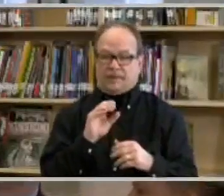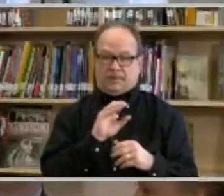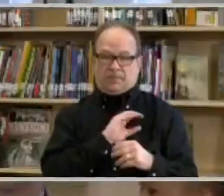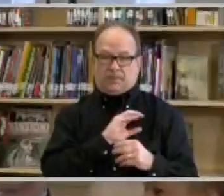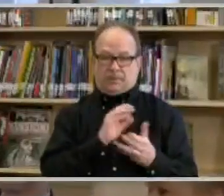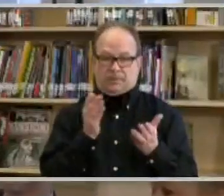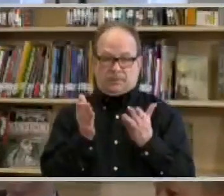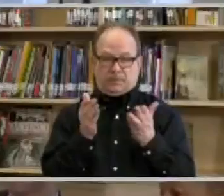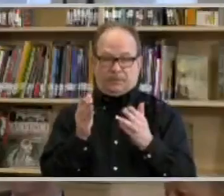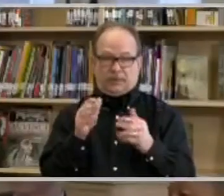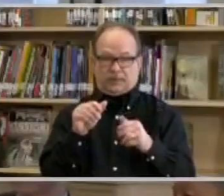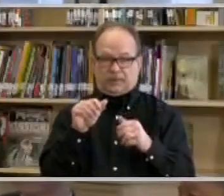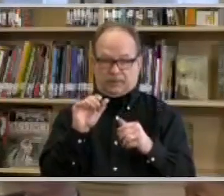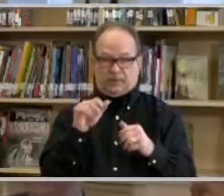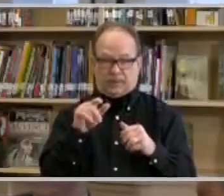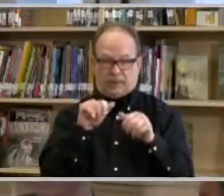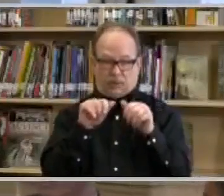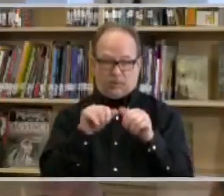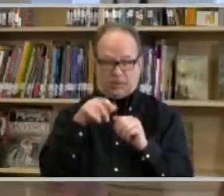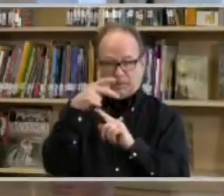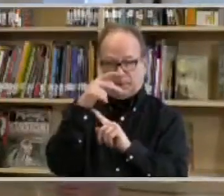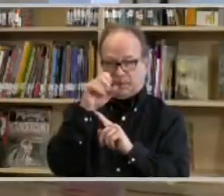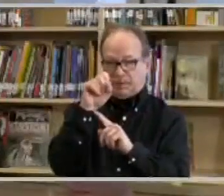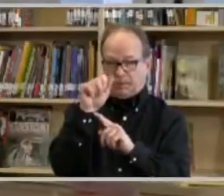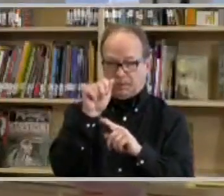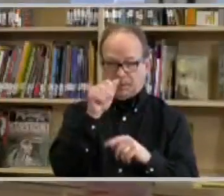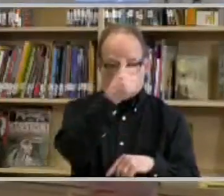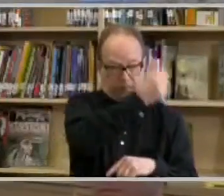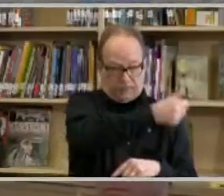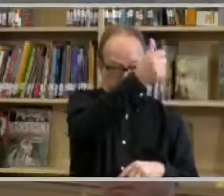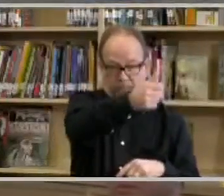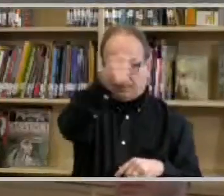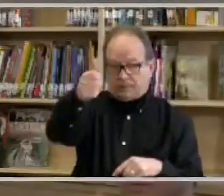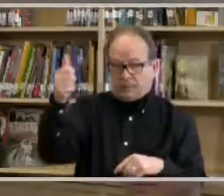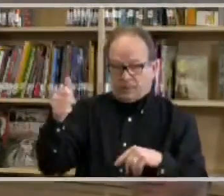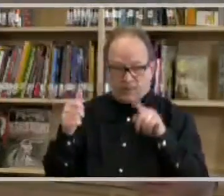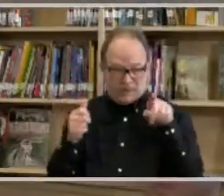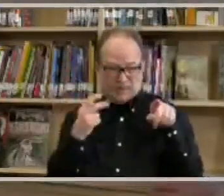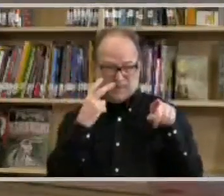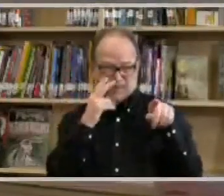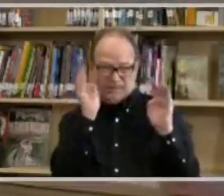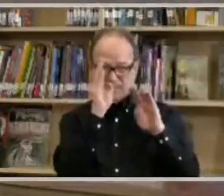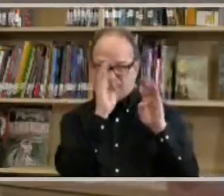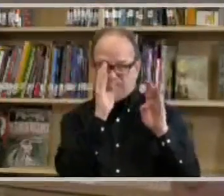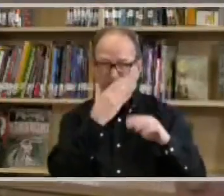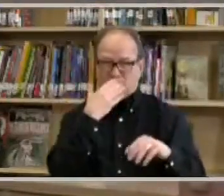POLICE SERVICE AREAS WHERE WE